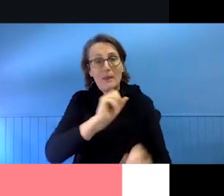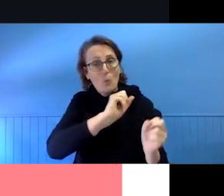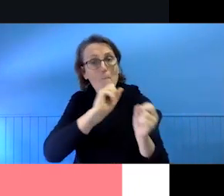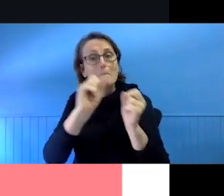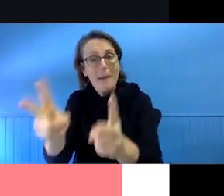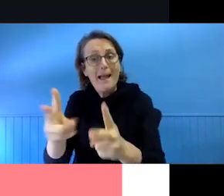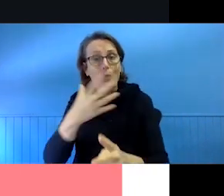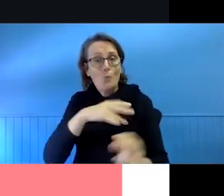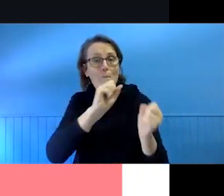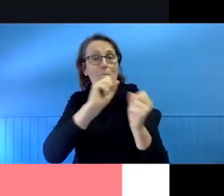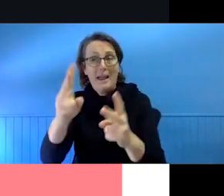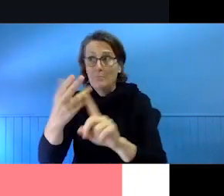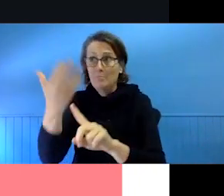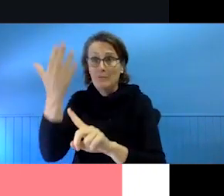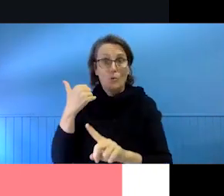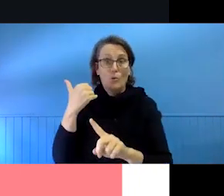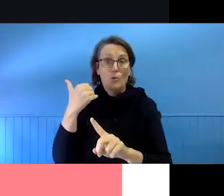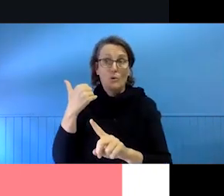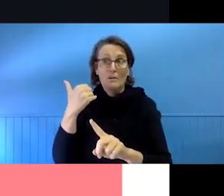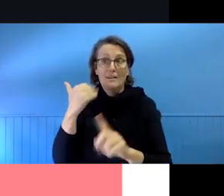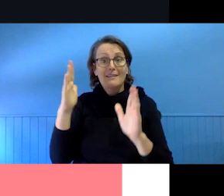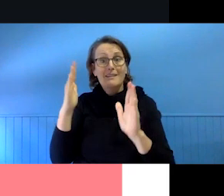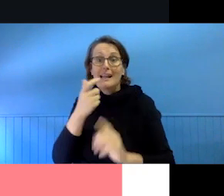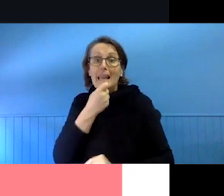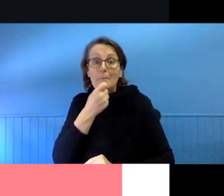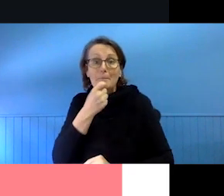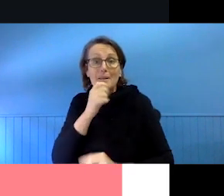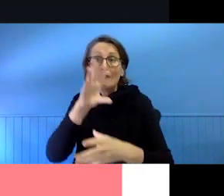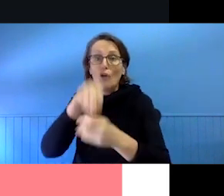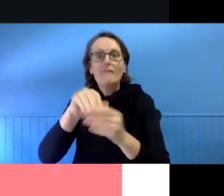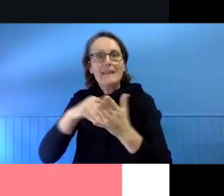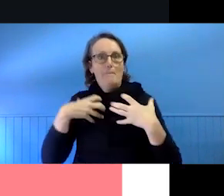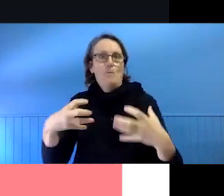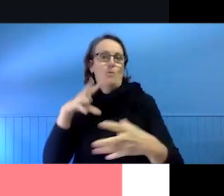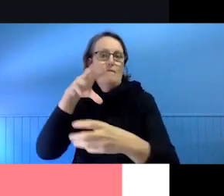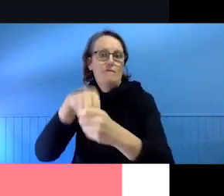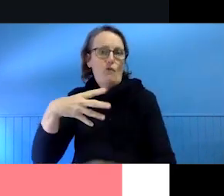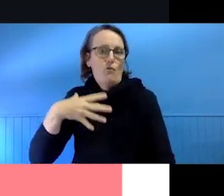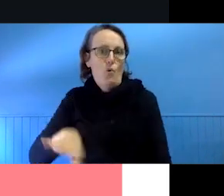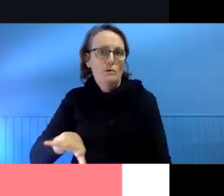This is a great sign. But we also know they're concerned about safety and